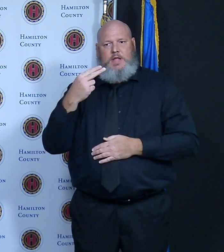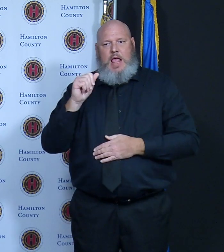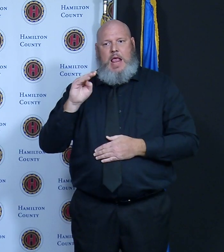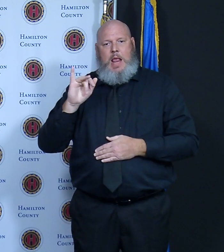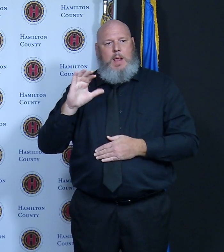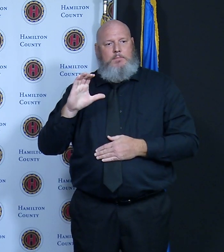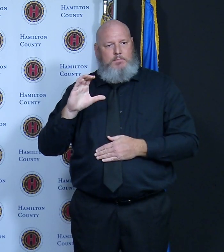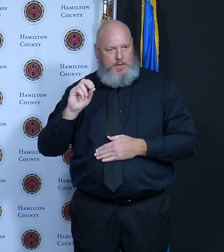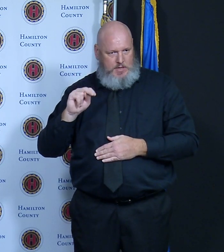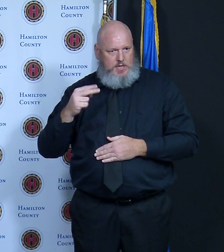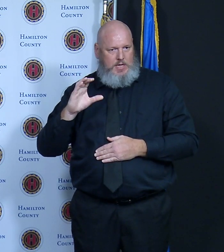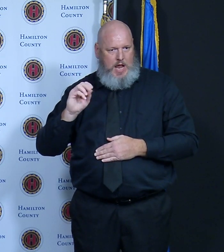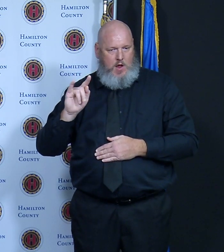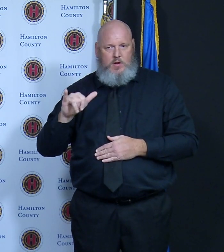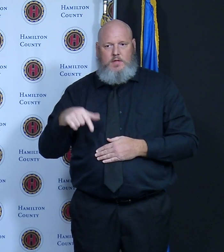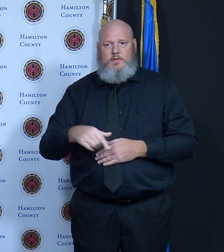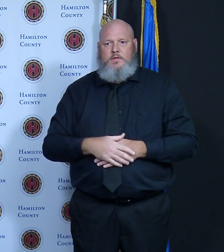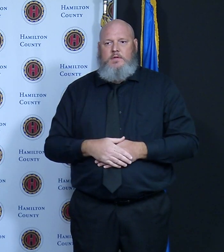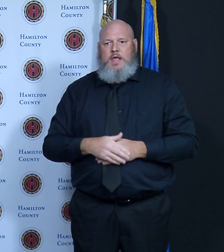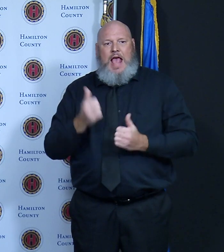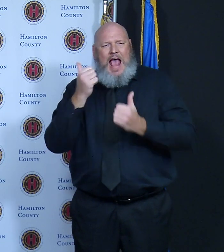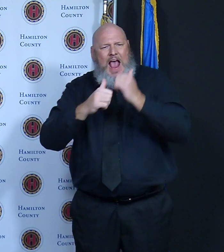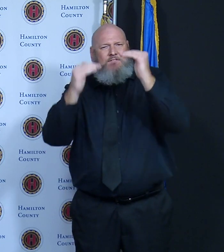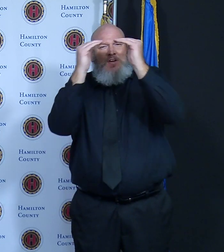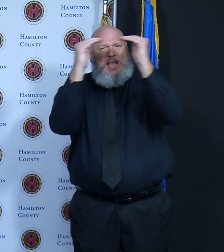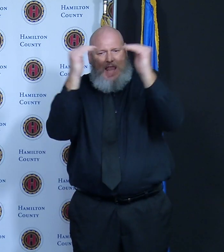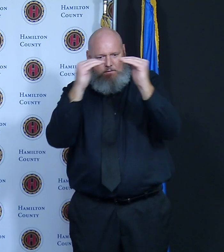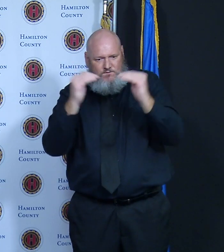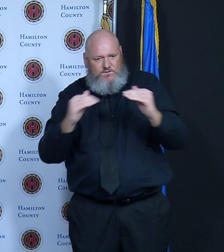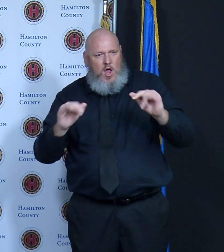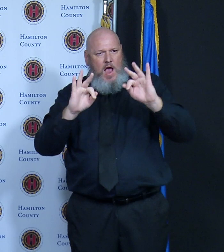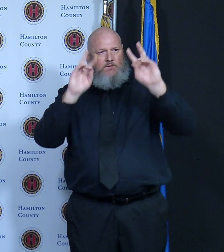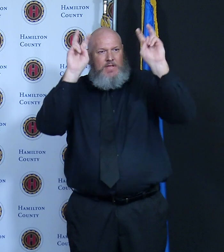the response to Covid-19 as well as the terrorism threat and then here locally